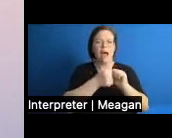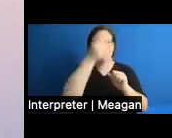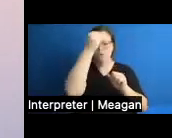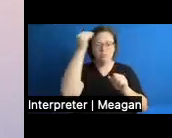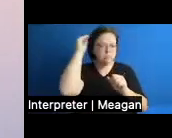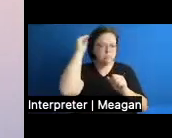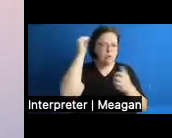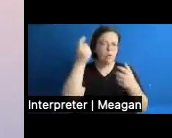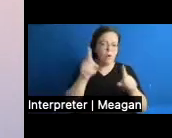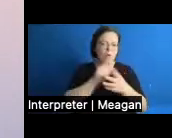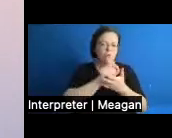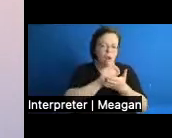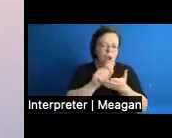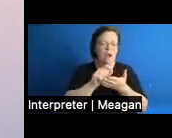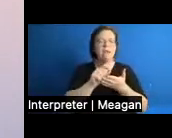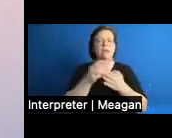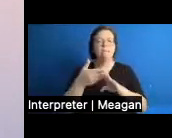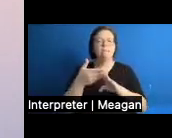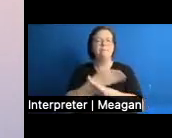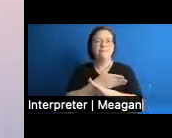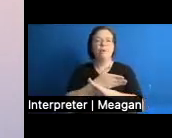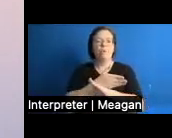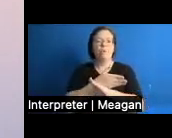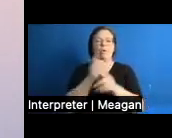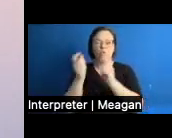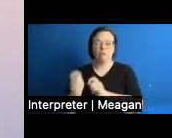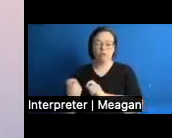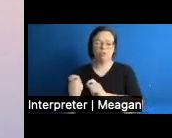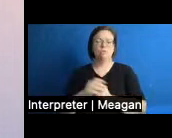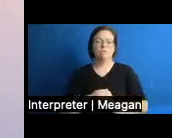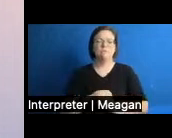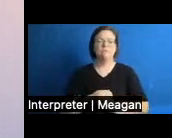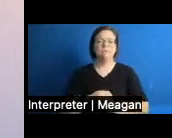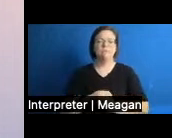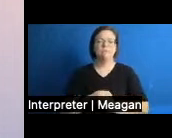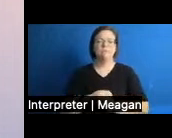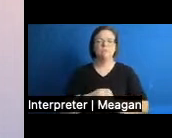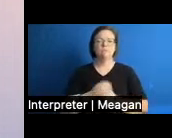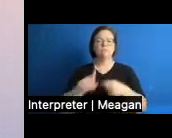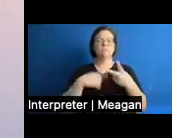when we're drafting, before we move into like the revision space and then the second is